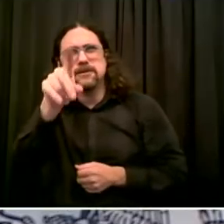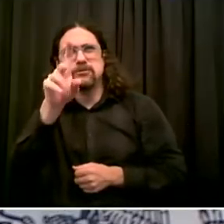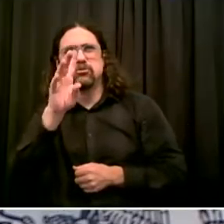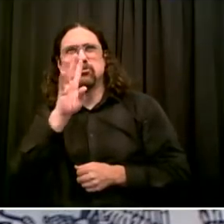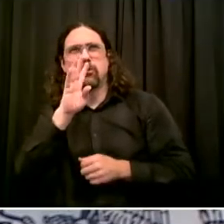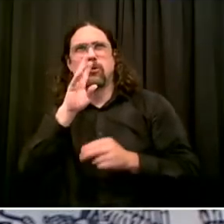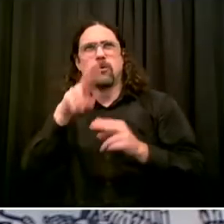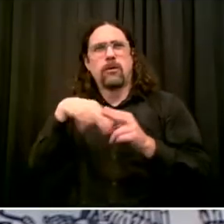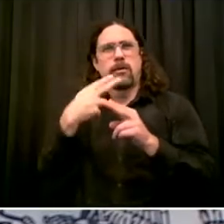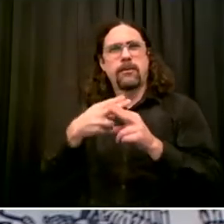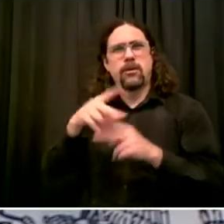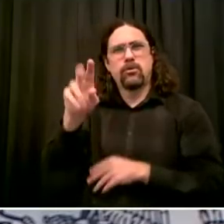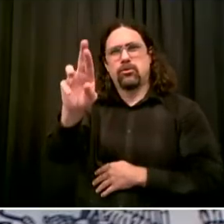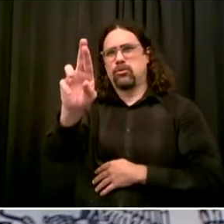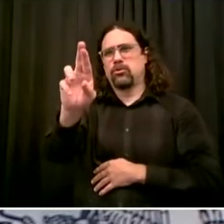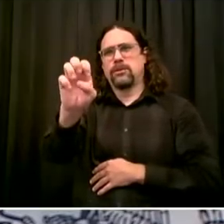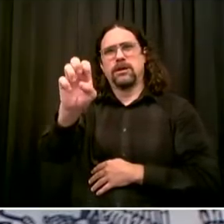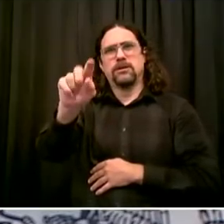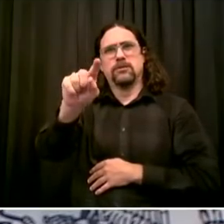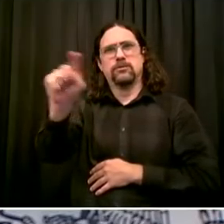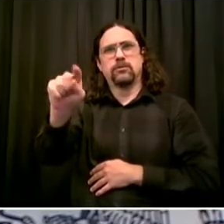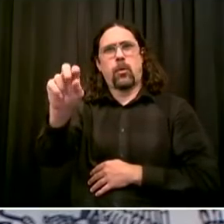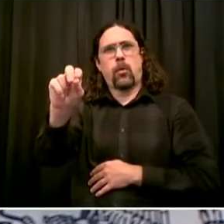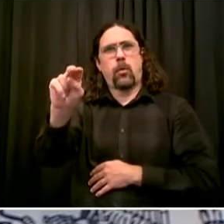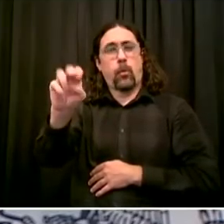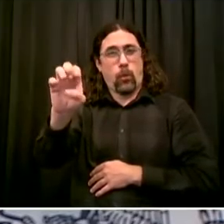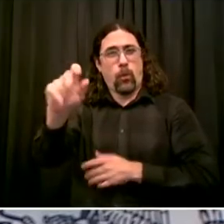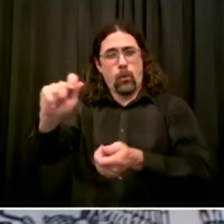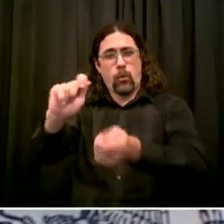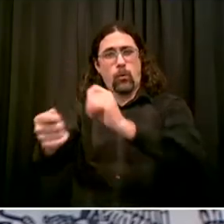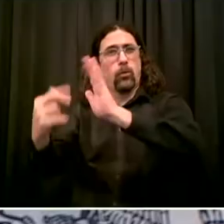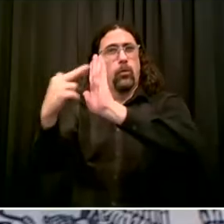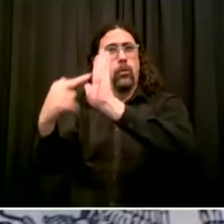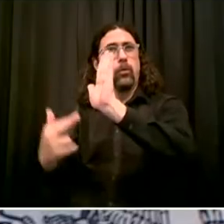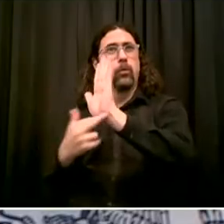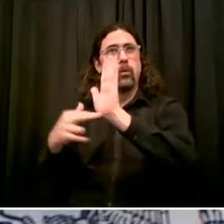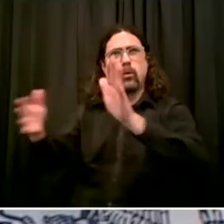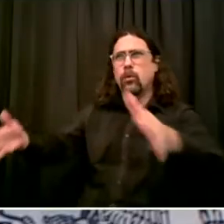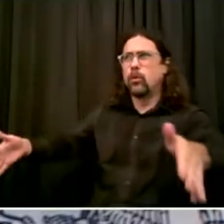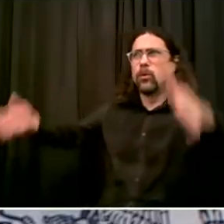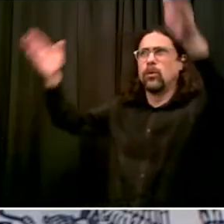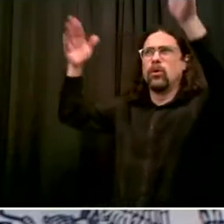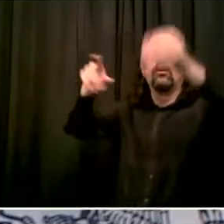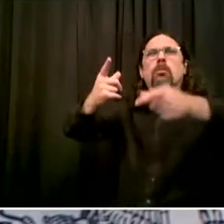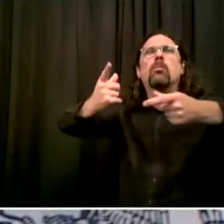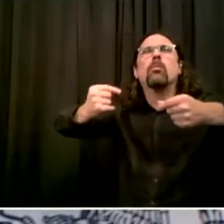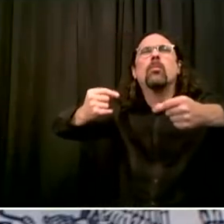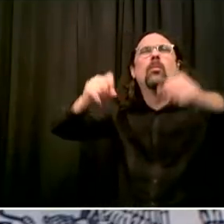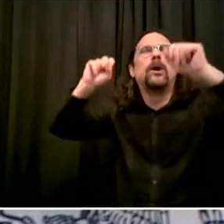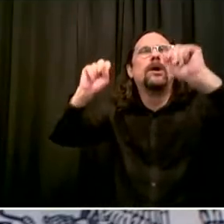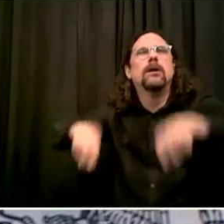DOING TO BRING RMOE ALDES LIKE